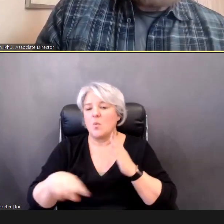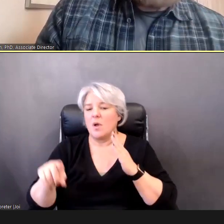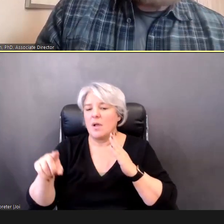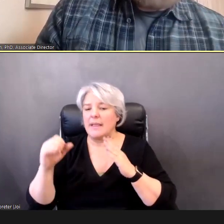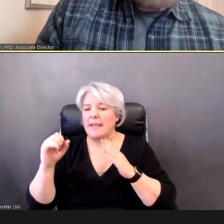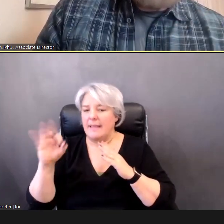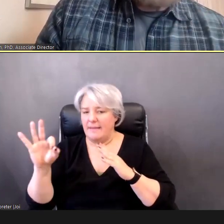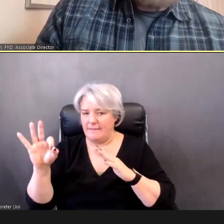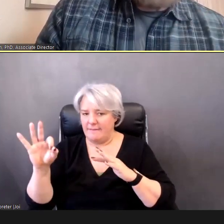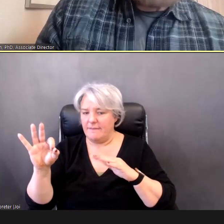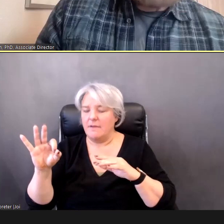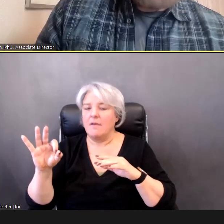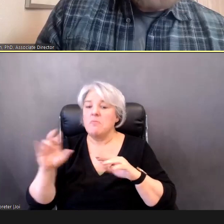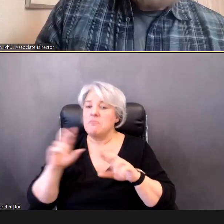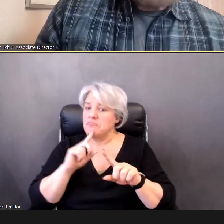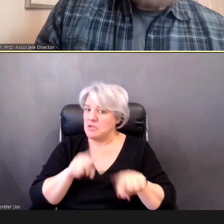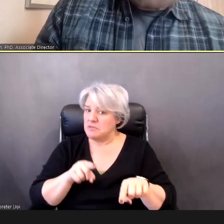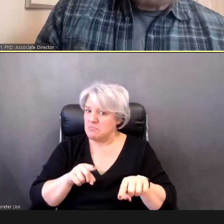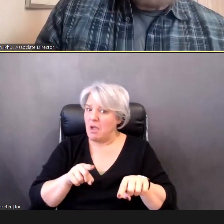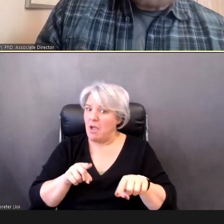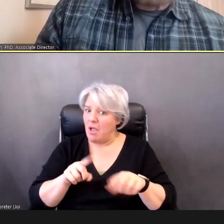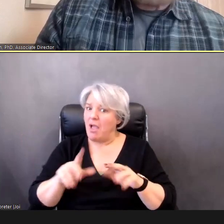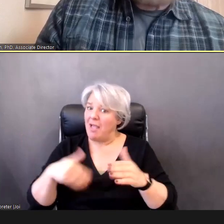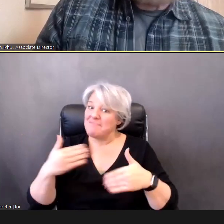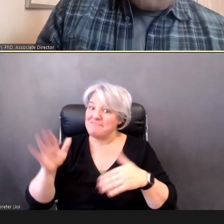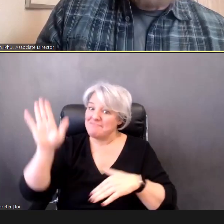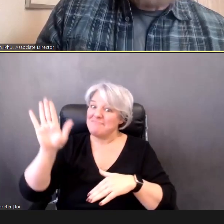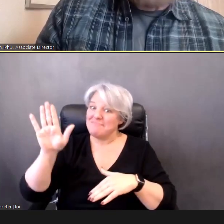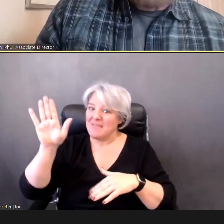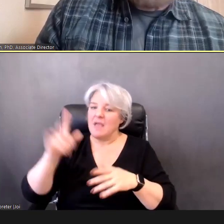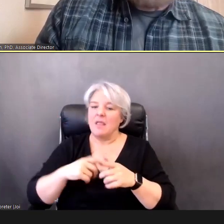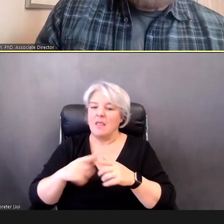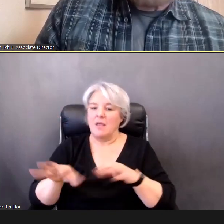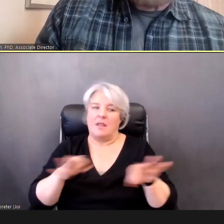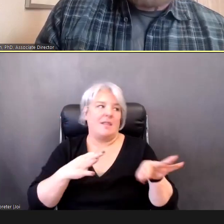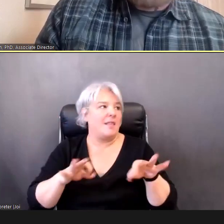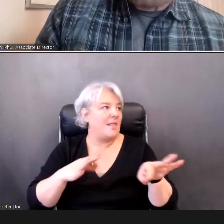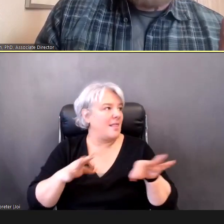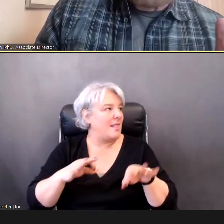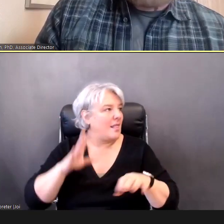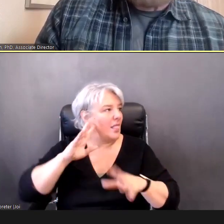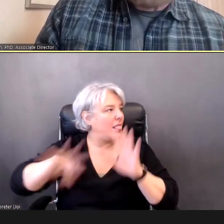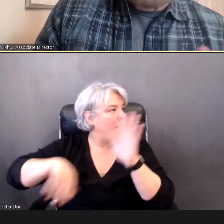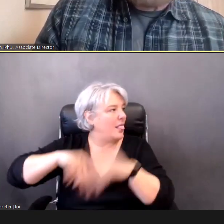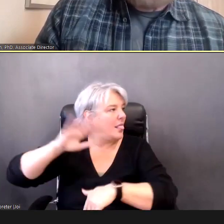responding at first but then becomes